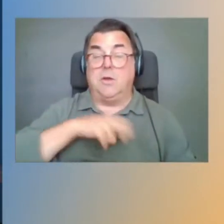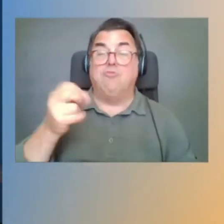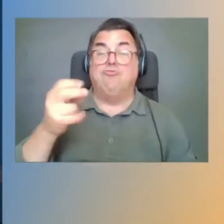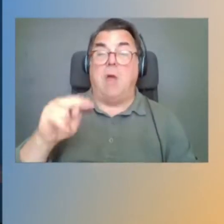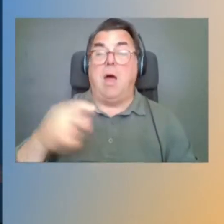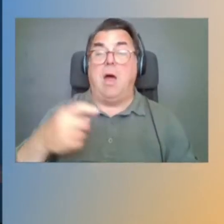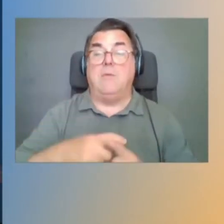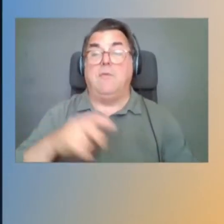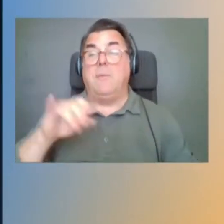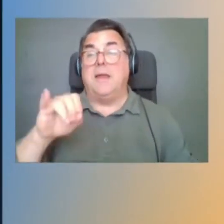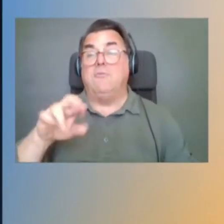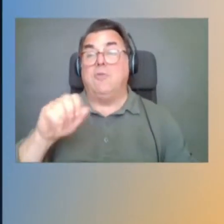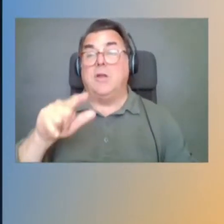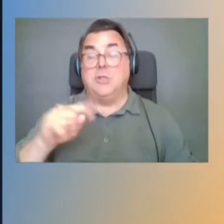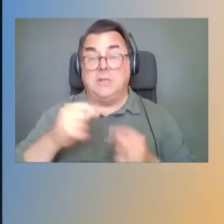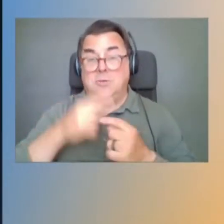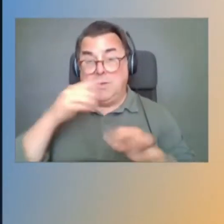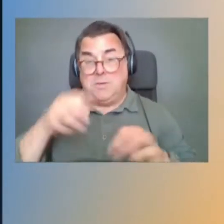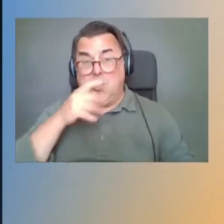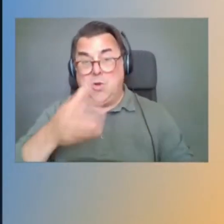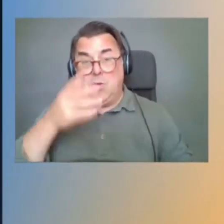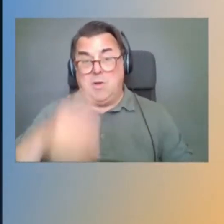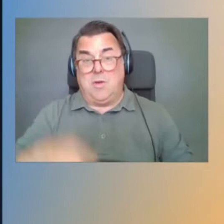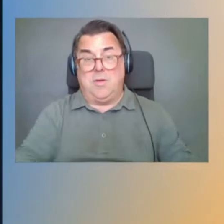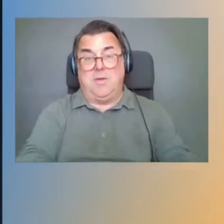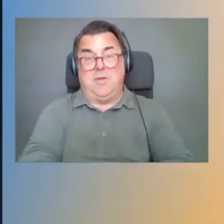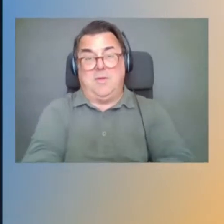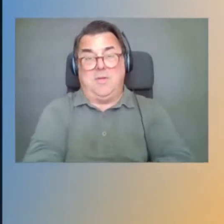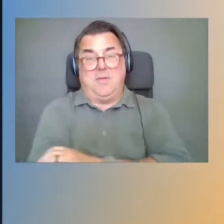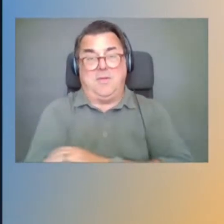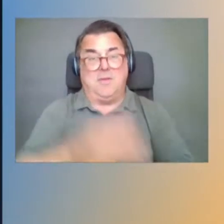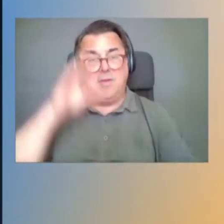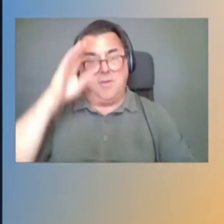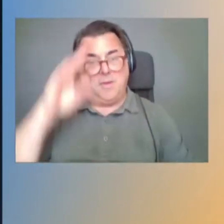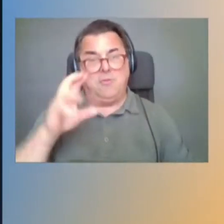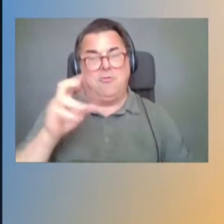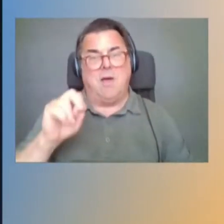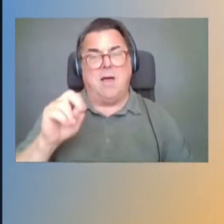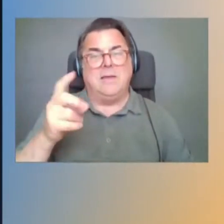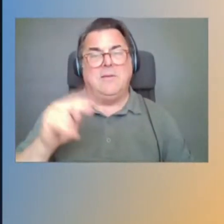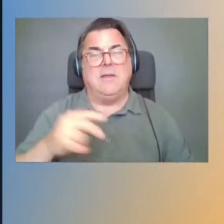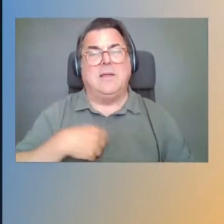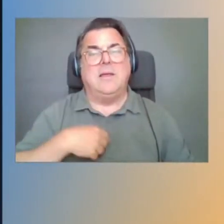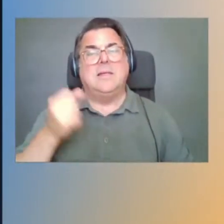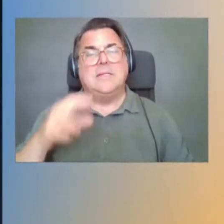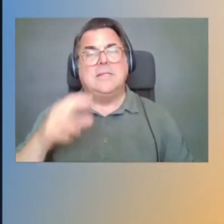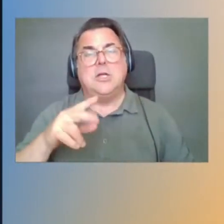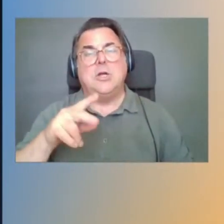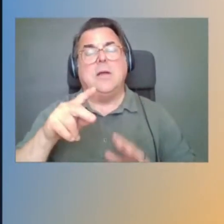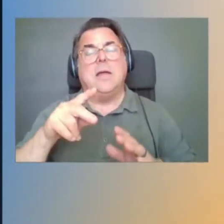Ron, why don't you introduce yourself? Sure, yeah, so my name is Ron Diamant. I'm a Senior Principal Engineer here at AWS